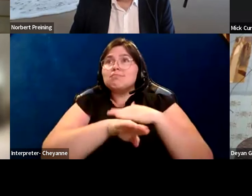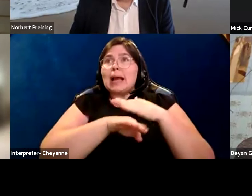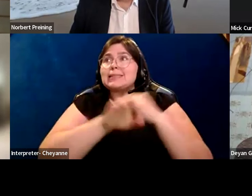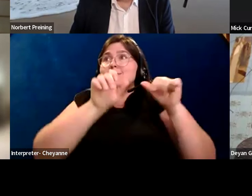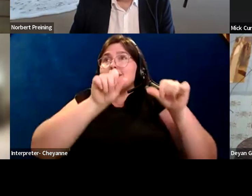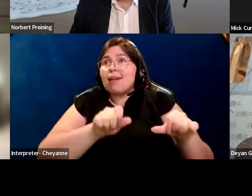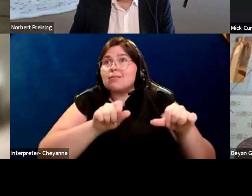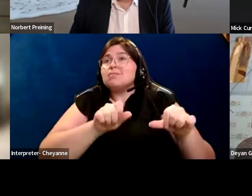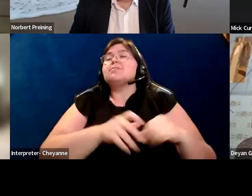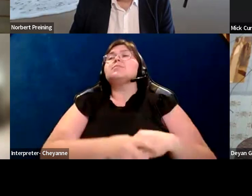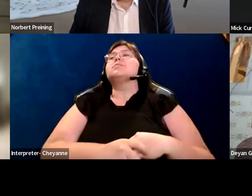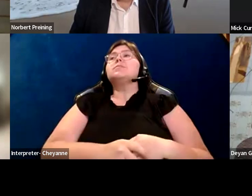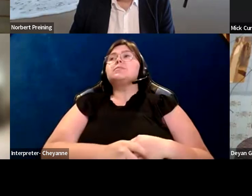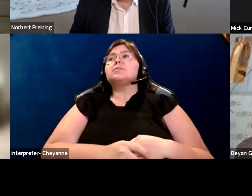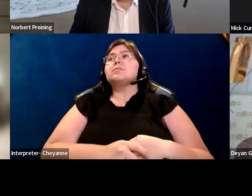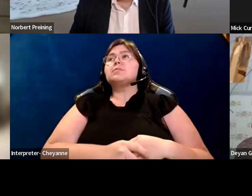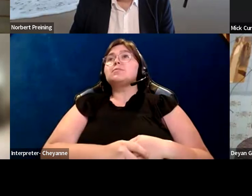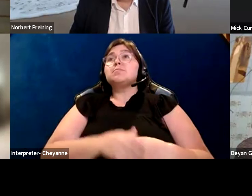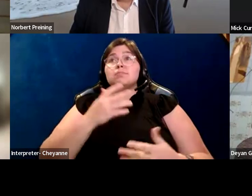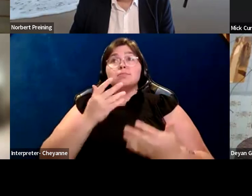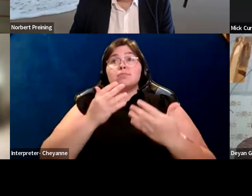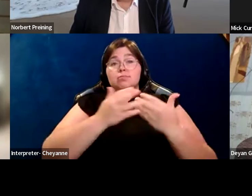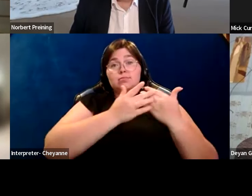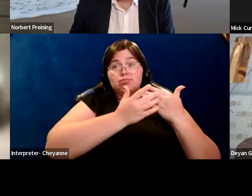with disabilities has ongoing effects to the-- to you